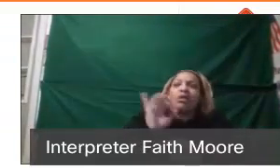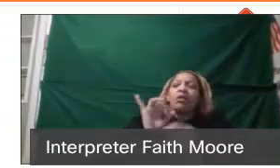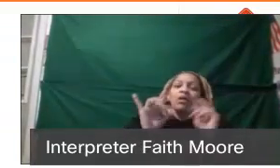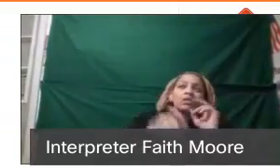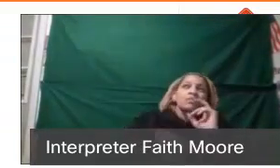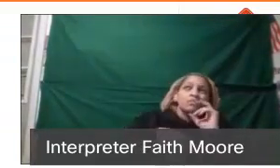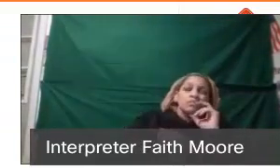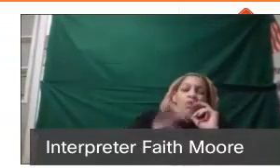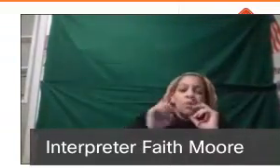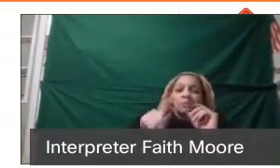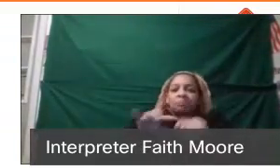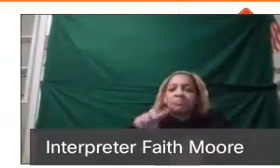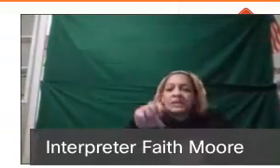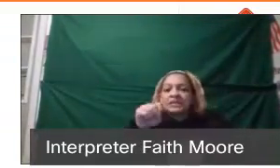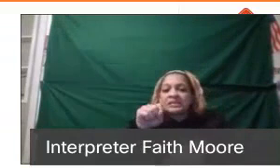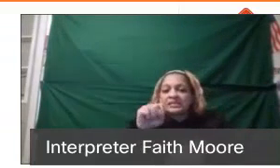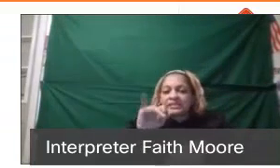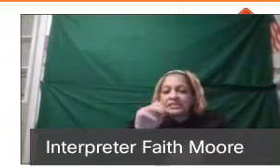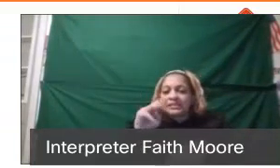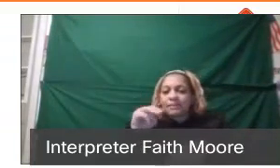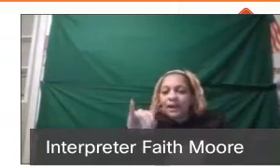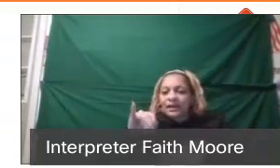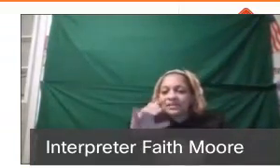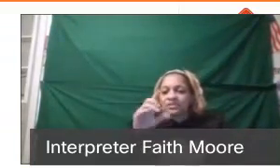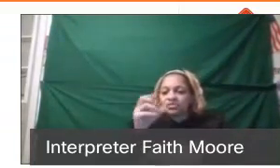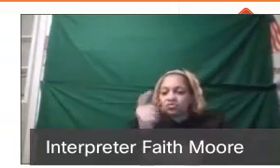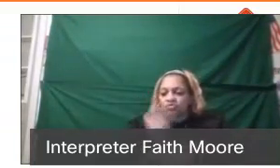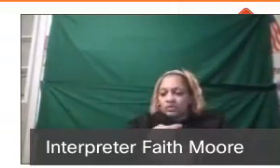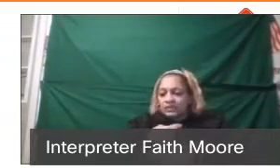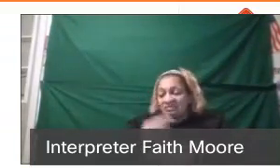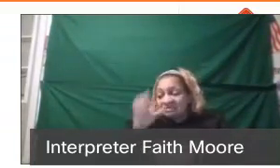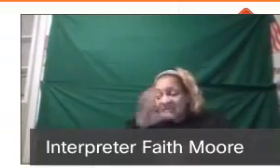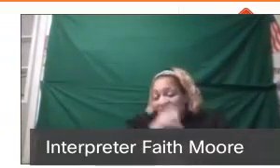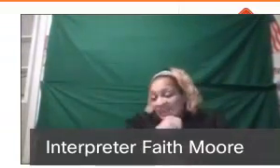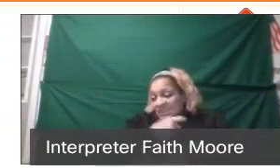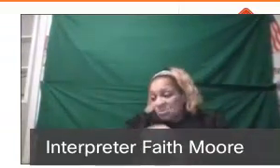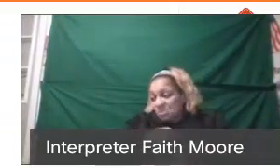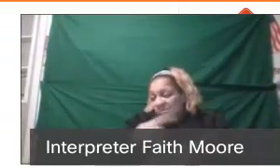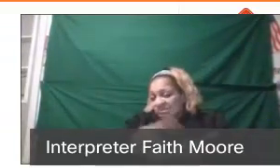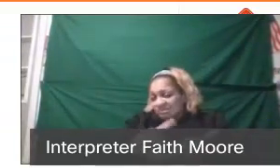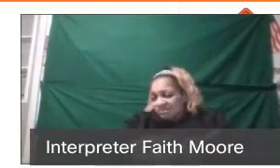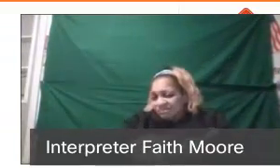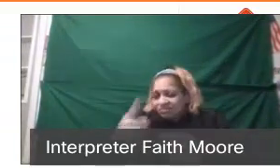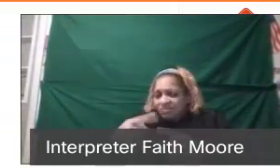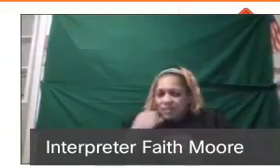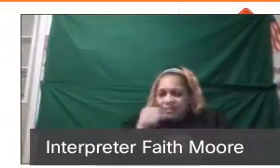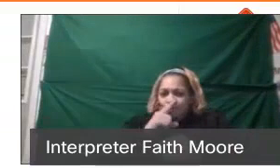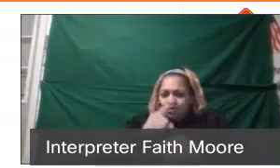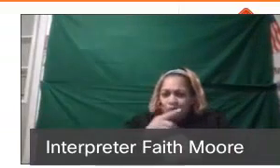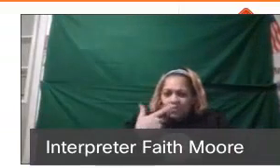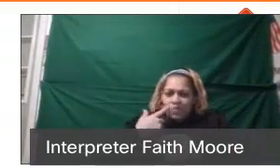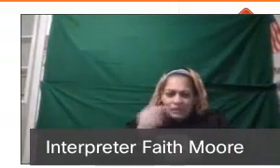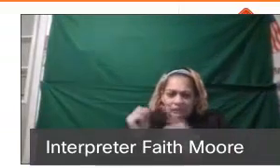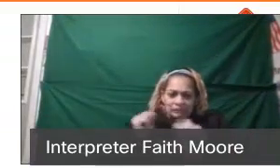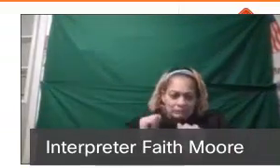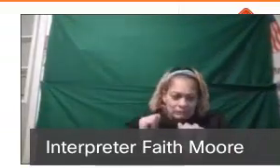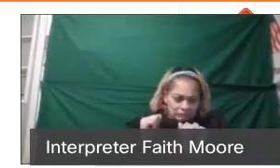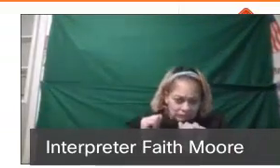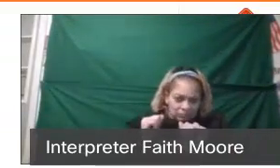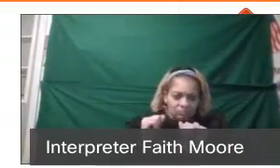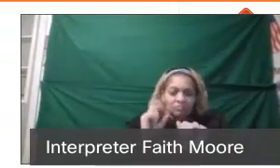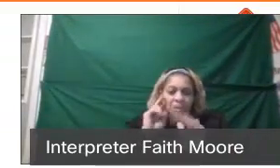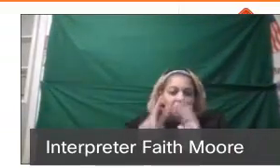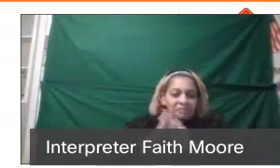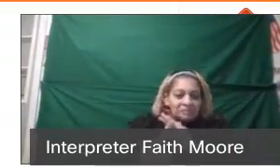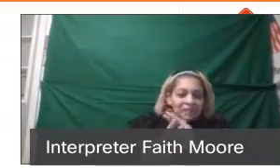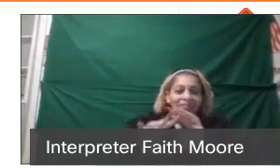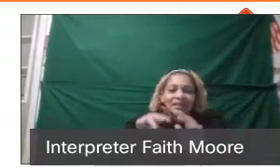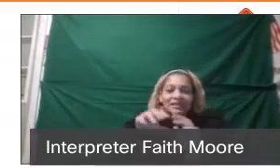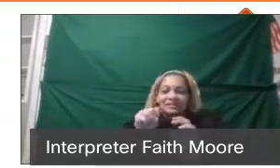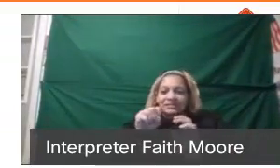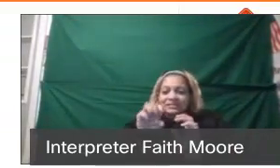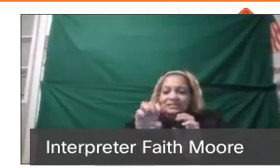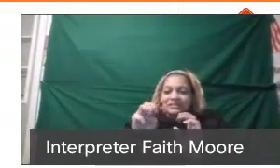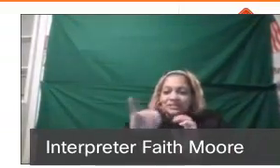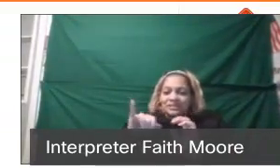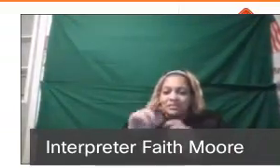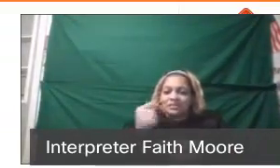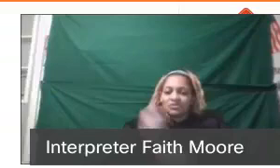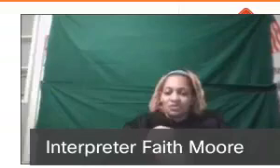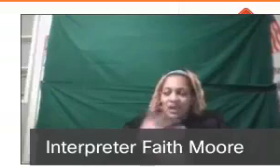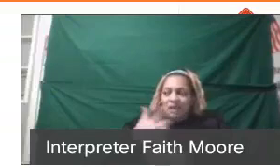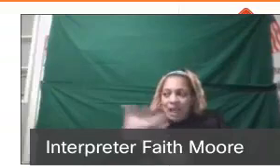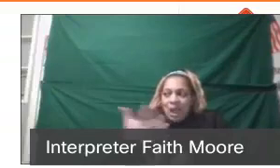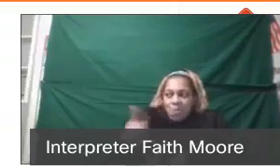Yeah, I guess we'll take a closer look at that. I don't know that we really anticipated. I mean, I'd like that still way, but for now, they're there.